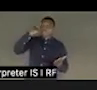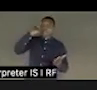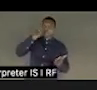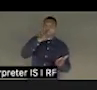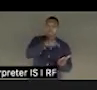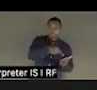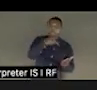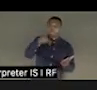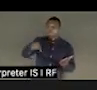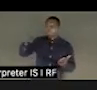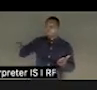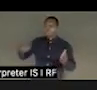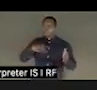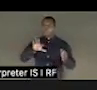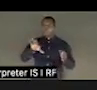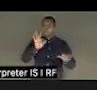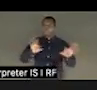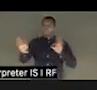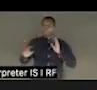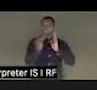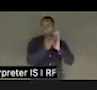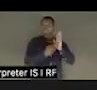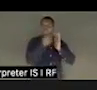practices we are going to have workshops with users. So stay tuned.